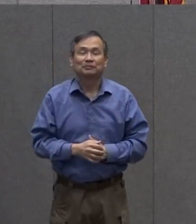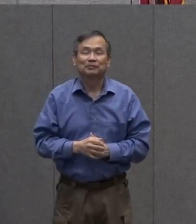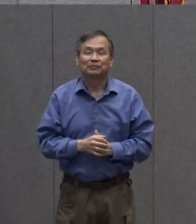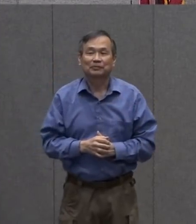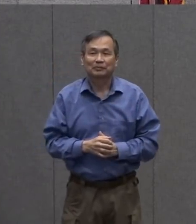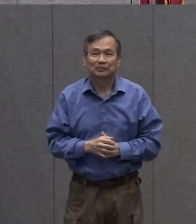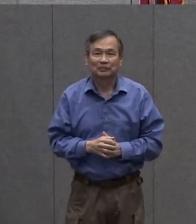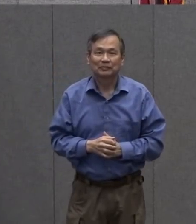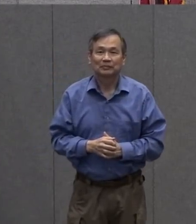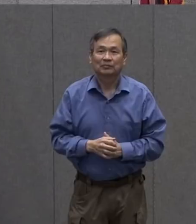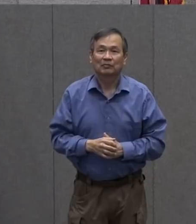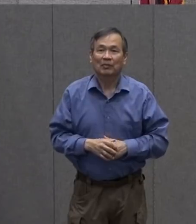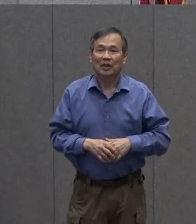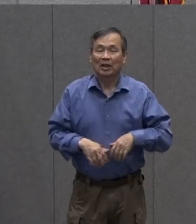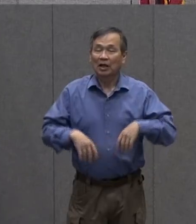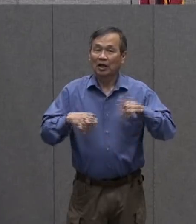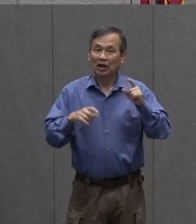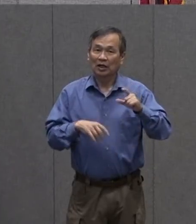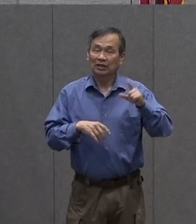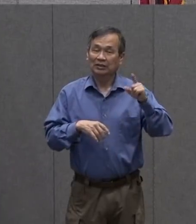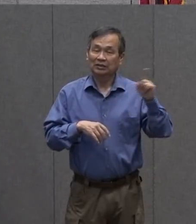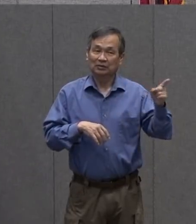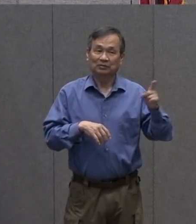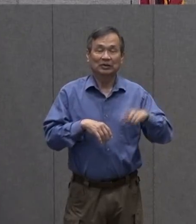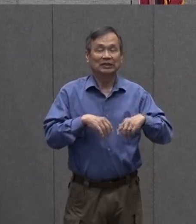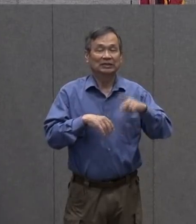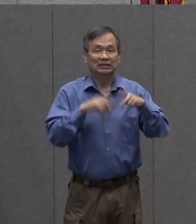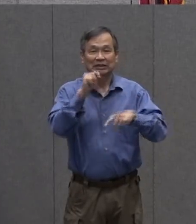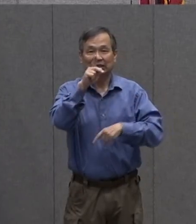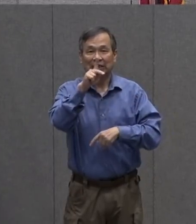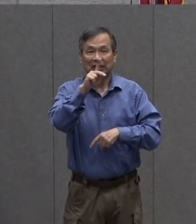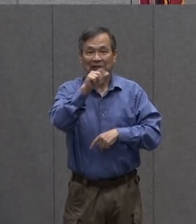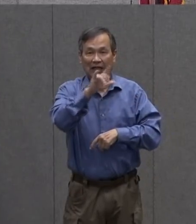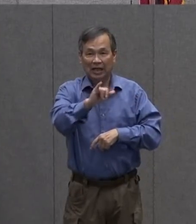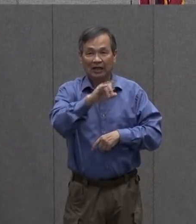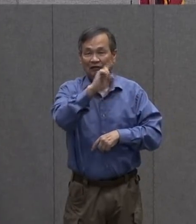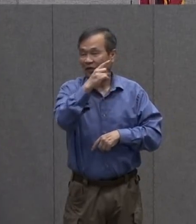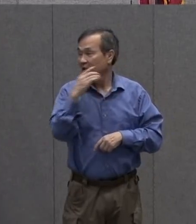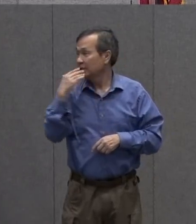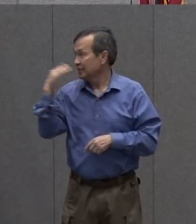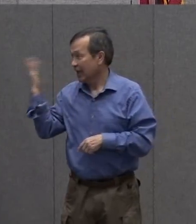I'm gonna let Mrs. Kay go first. Oh, that is so nice of you. Thank you, Mrs. Craff, that was very nice.